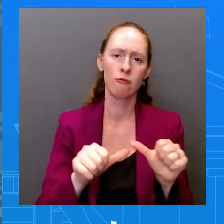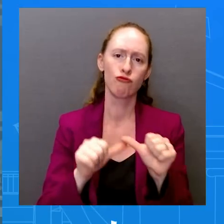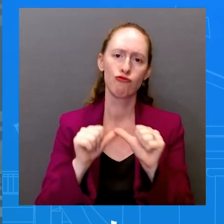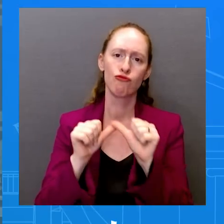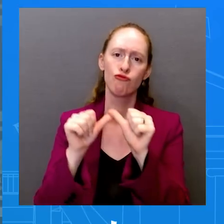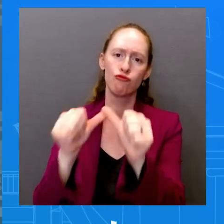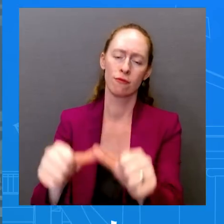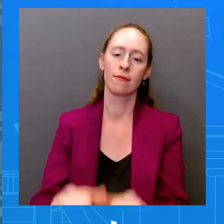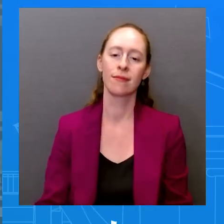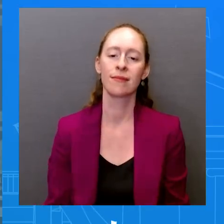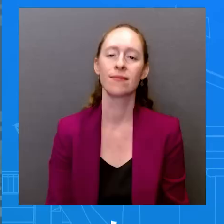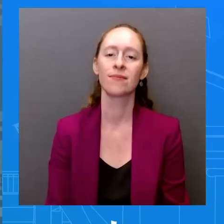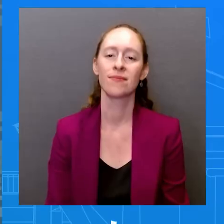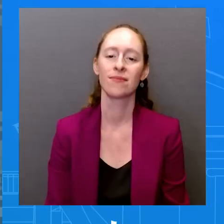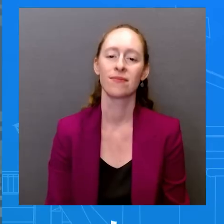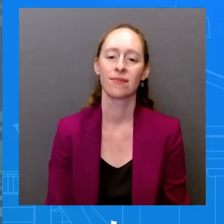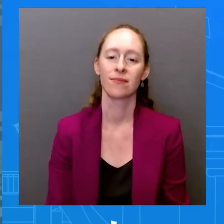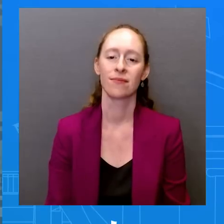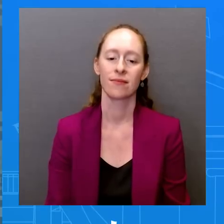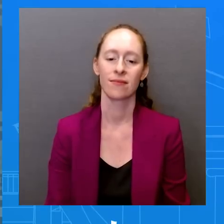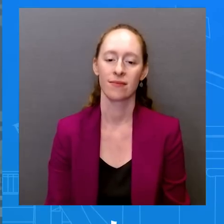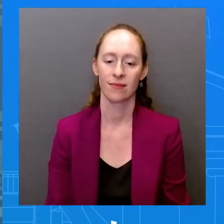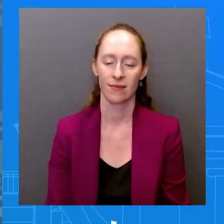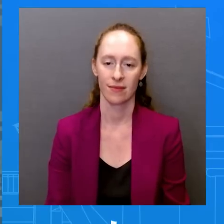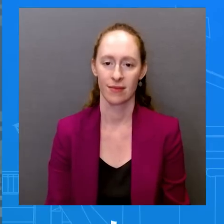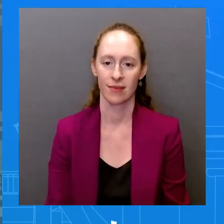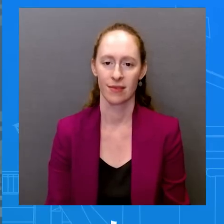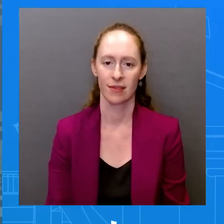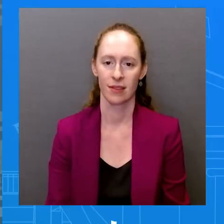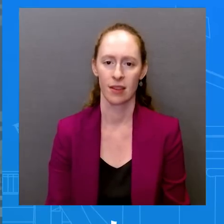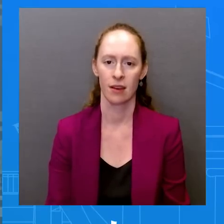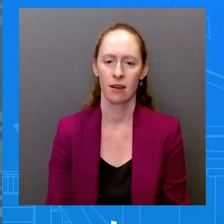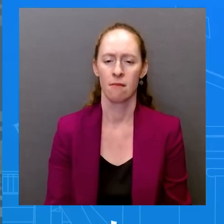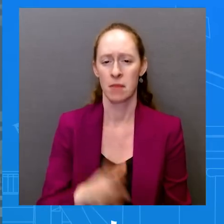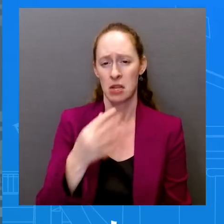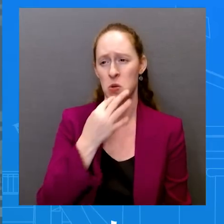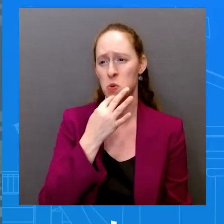In a few -- in a few -- in about an hour or so, the President will give remarks on the new,